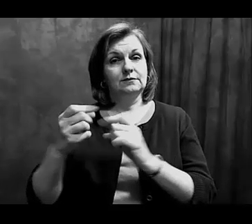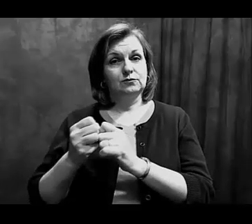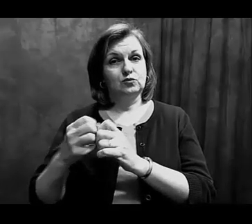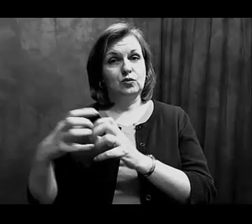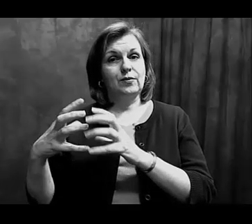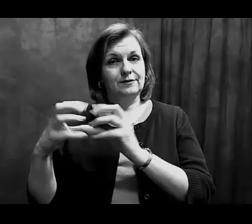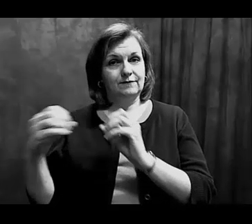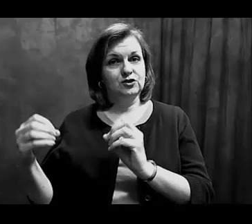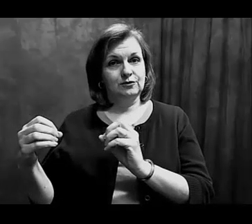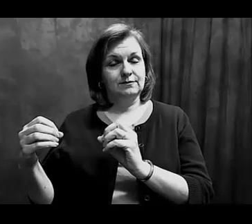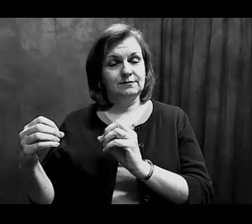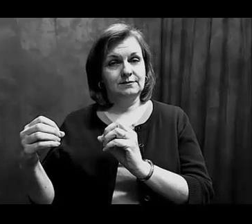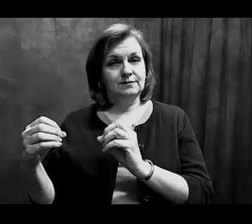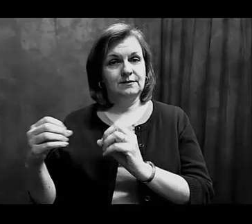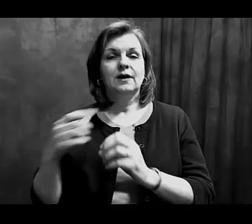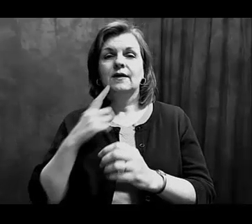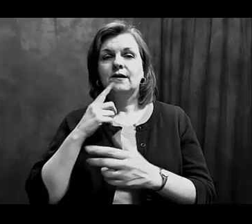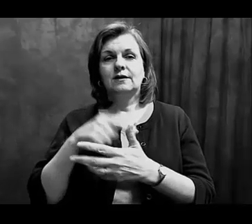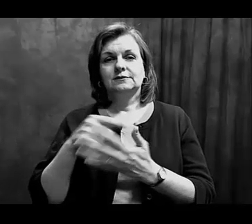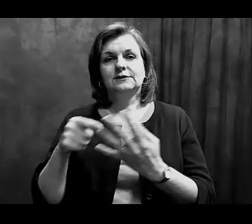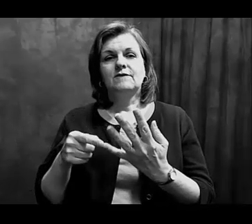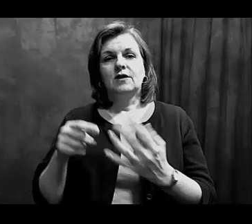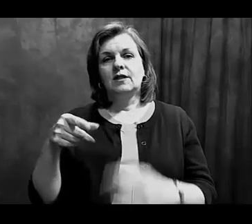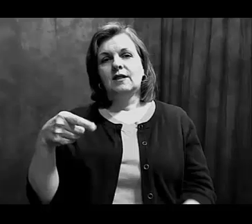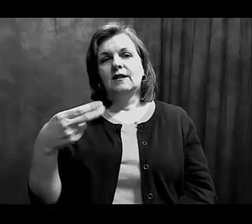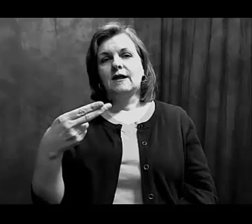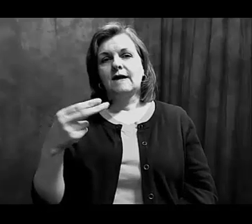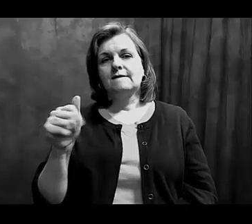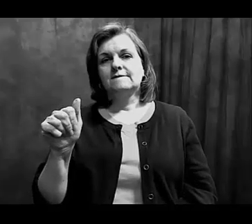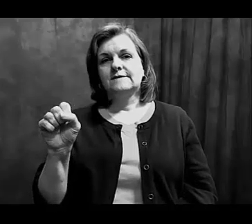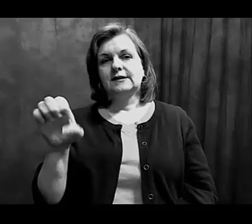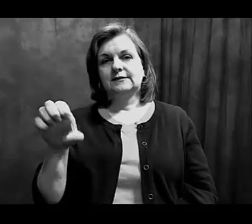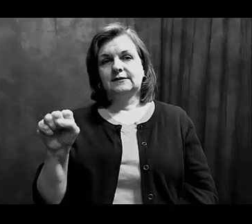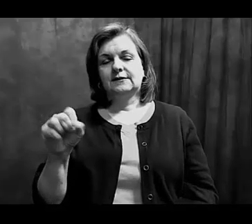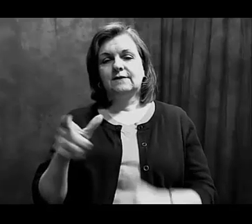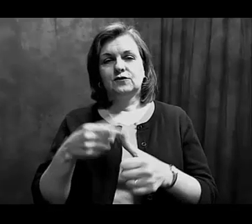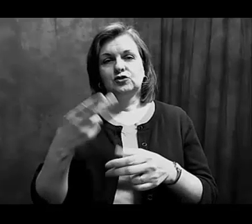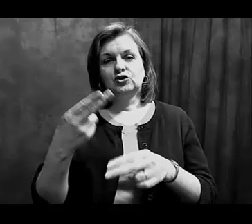a number of different phases - the first is interphase